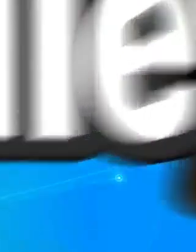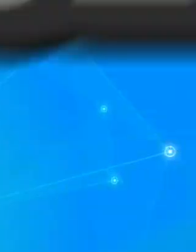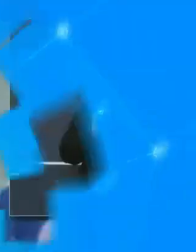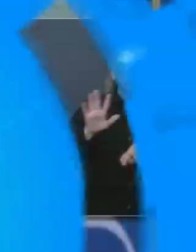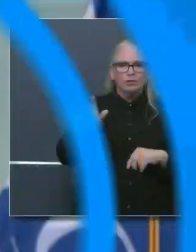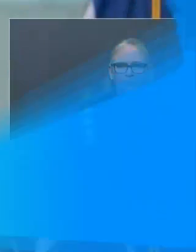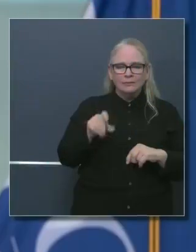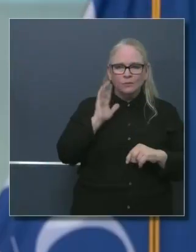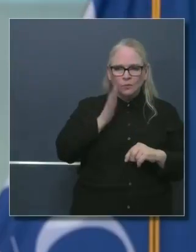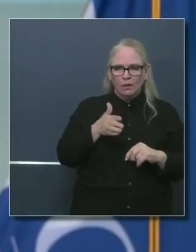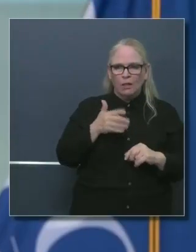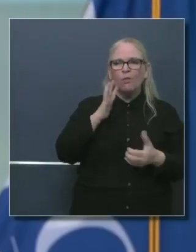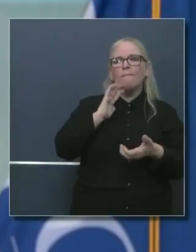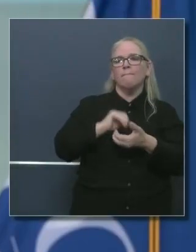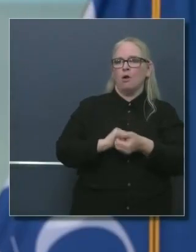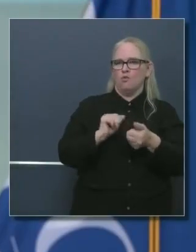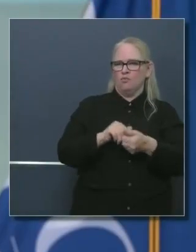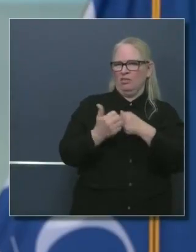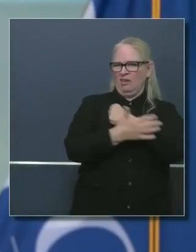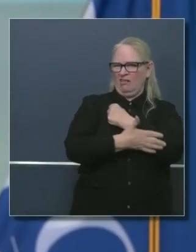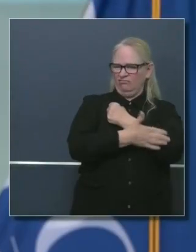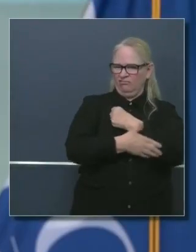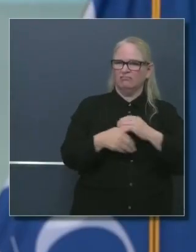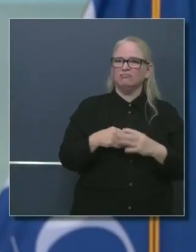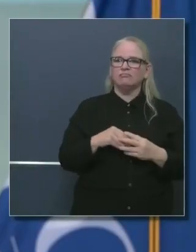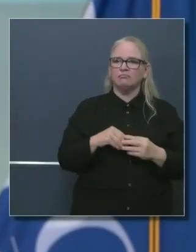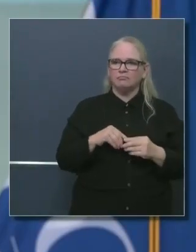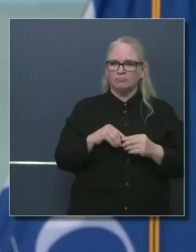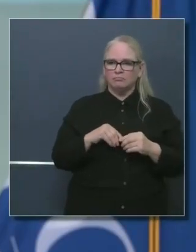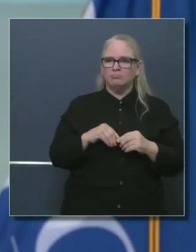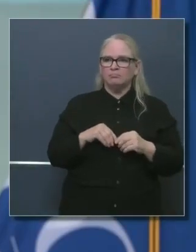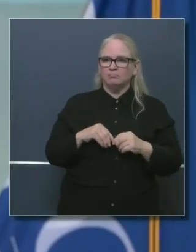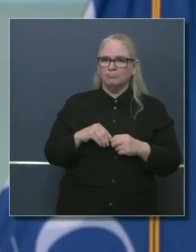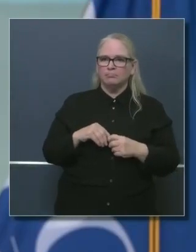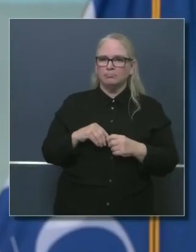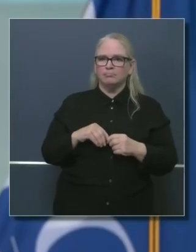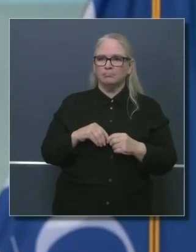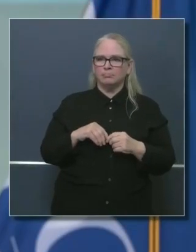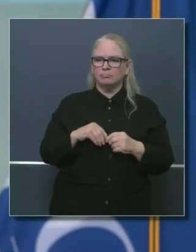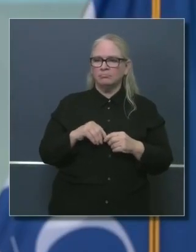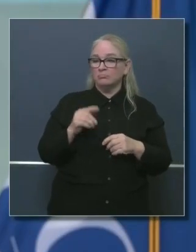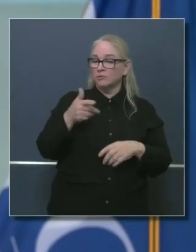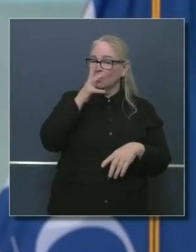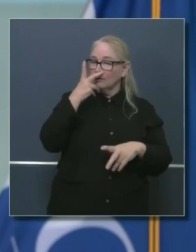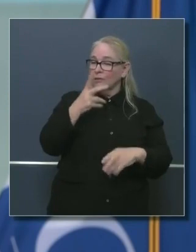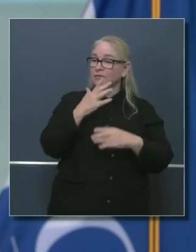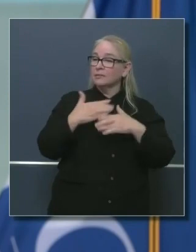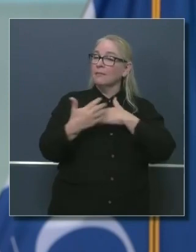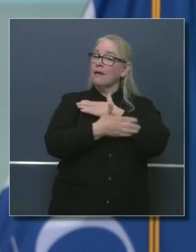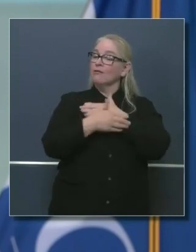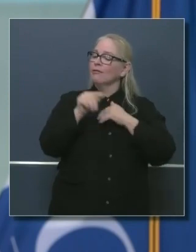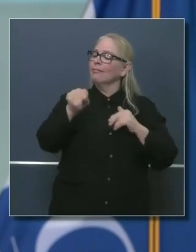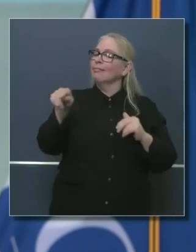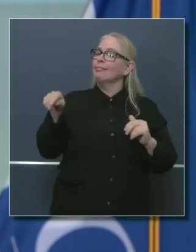LICACIONES... some may see these variations and requirements to get into the second phase more deeply as impediments but we see them as